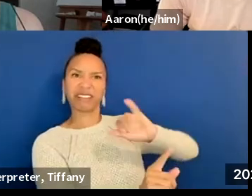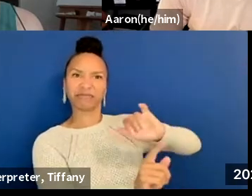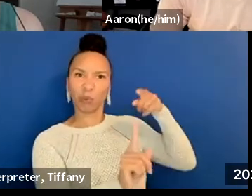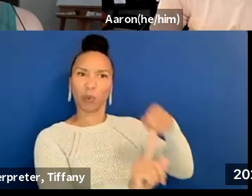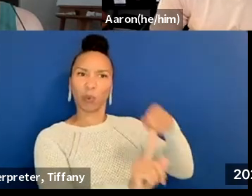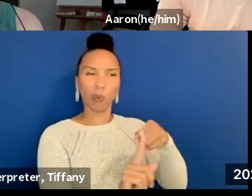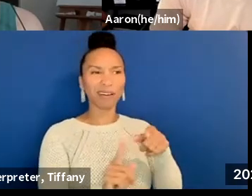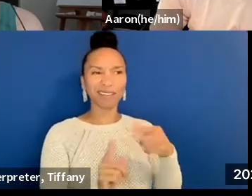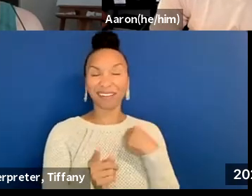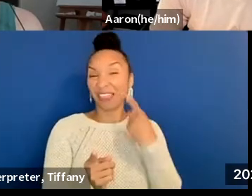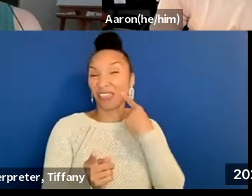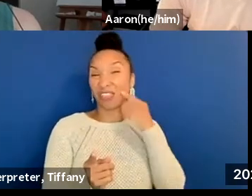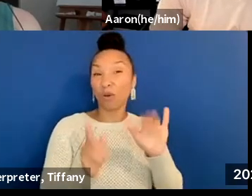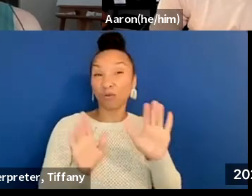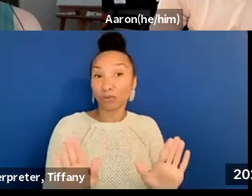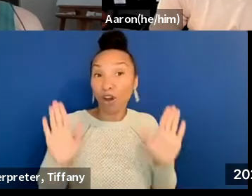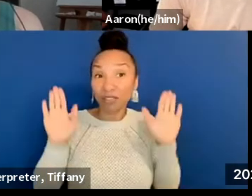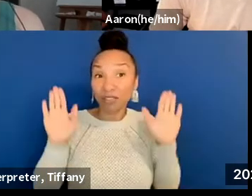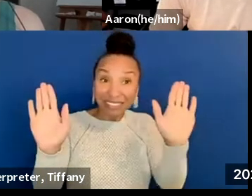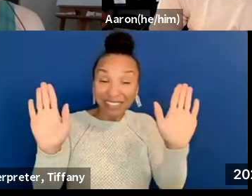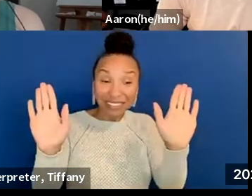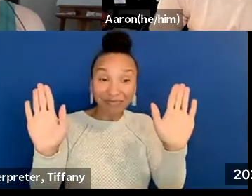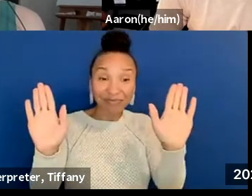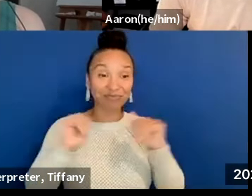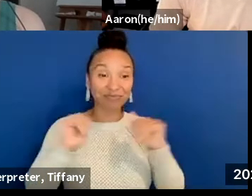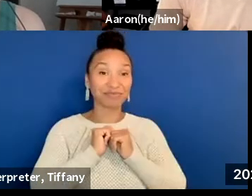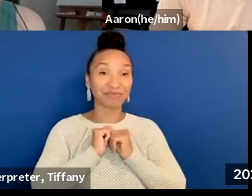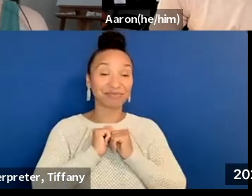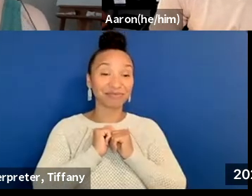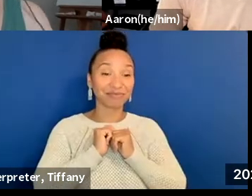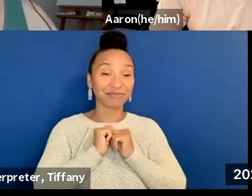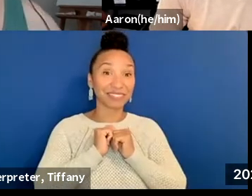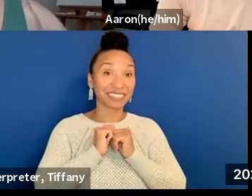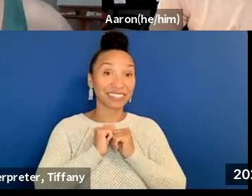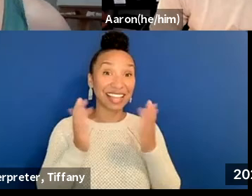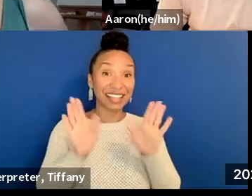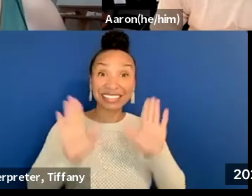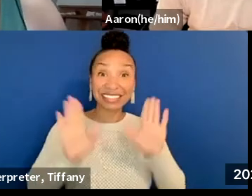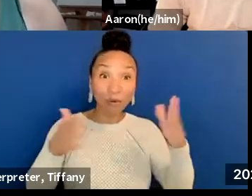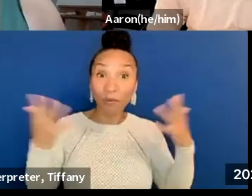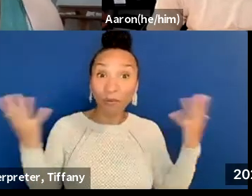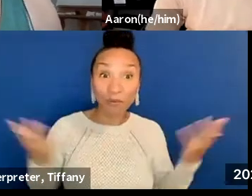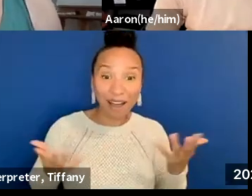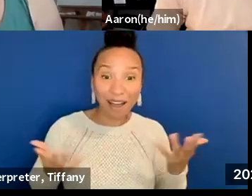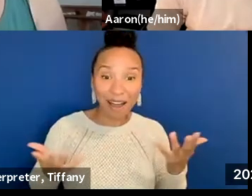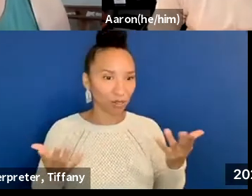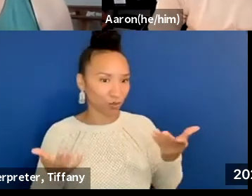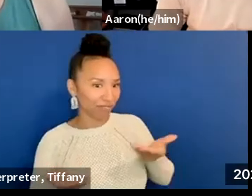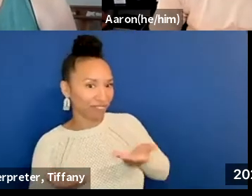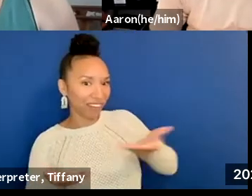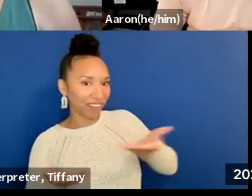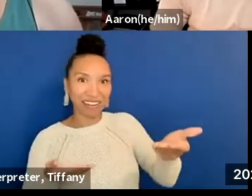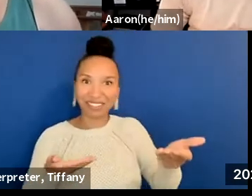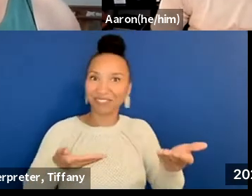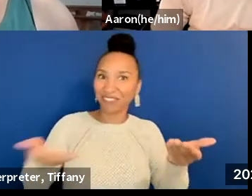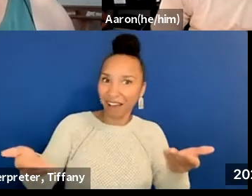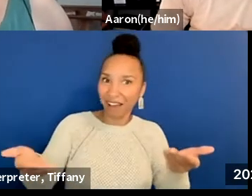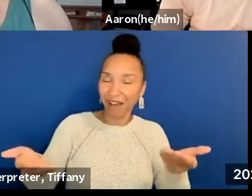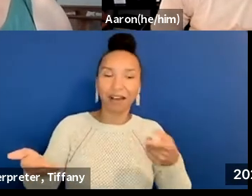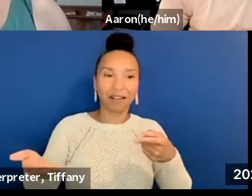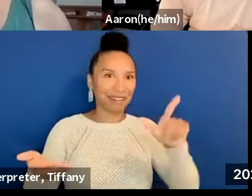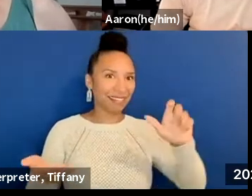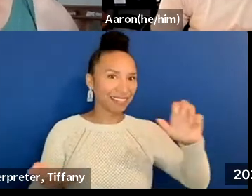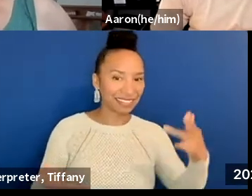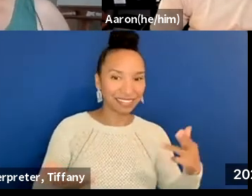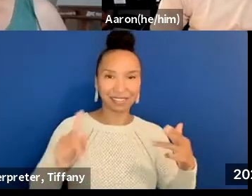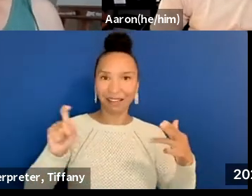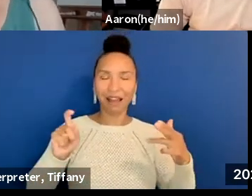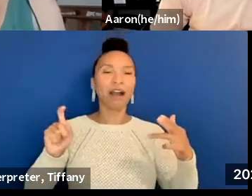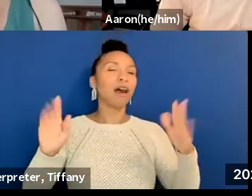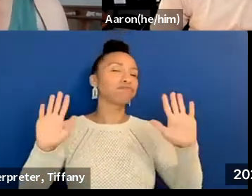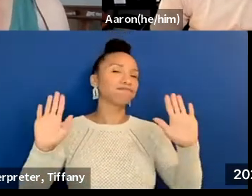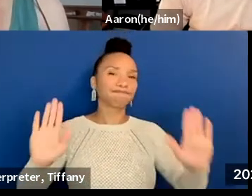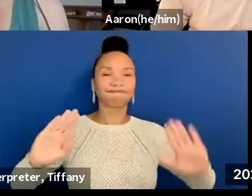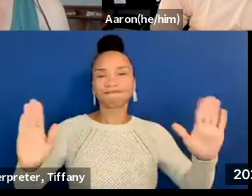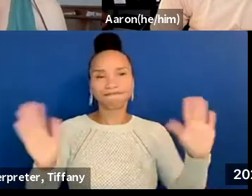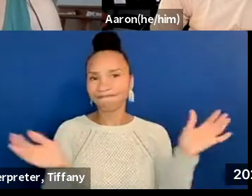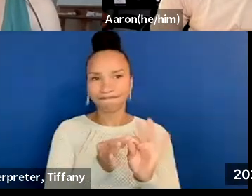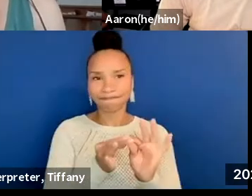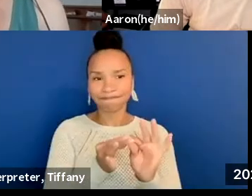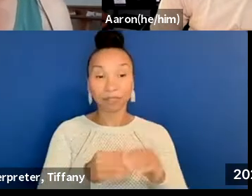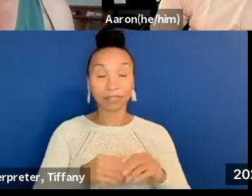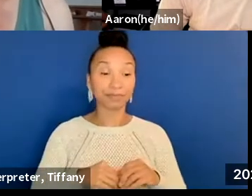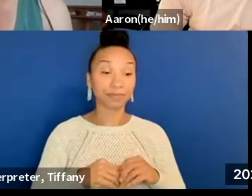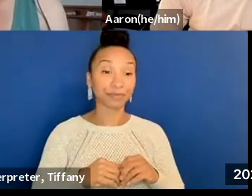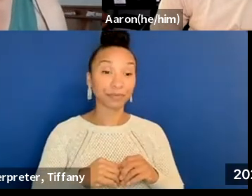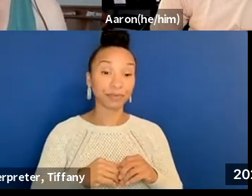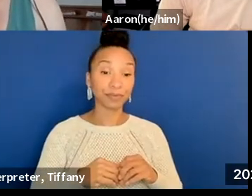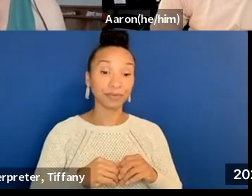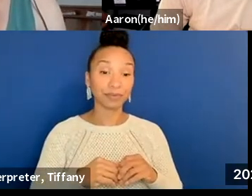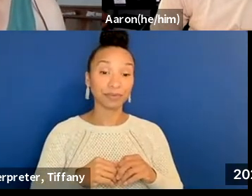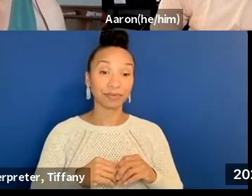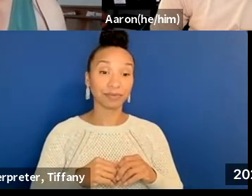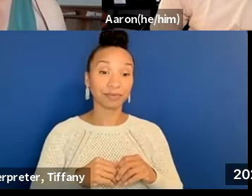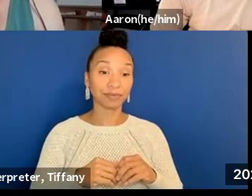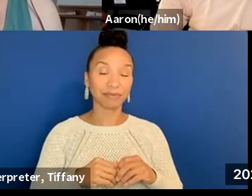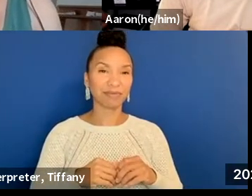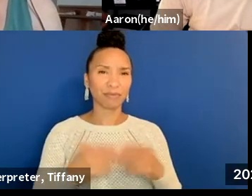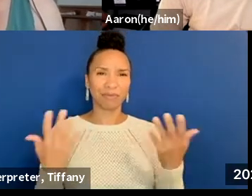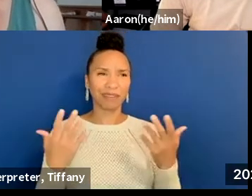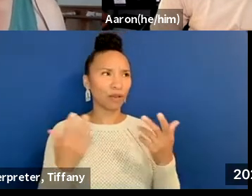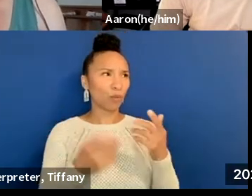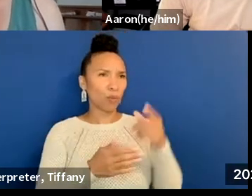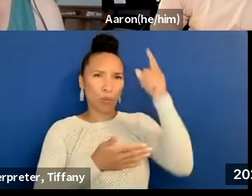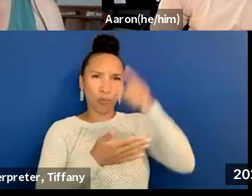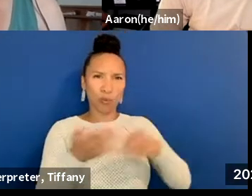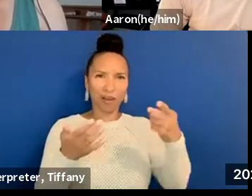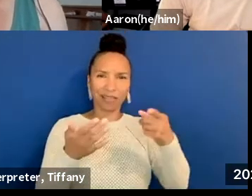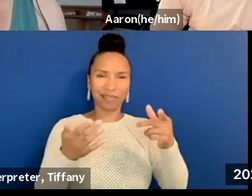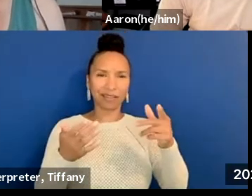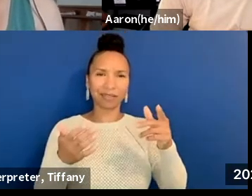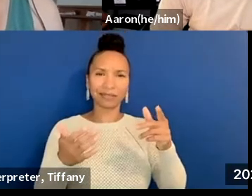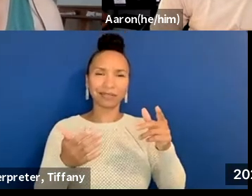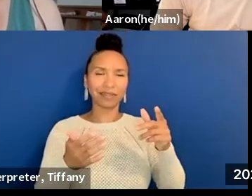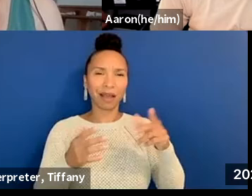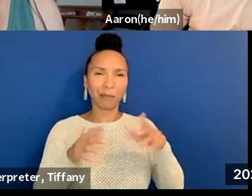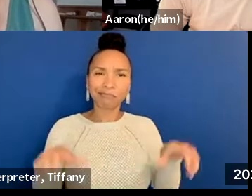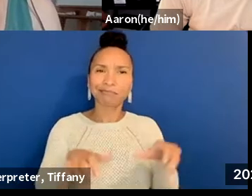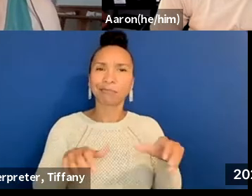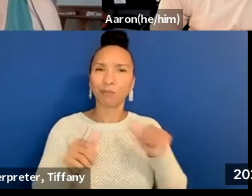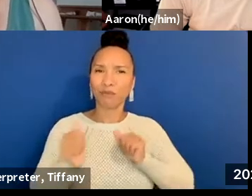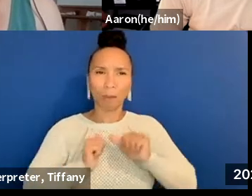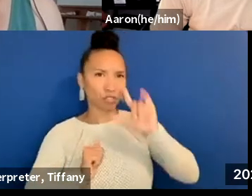Benjamin (they/them/elle): Was that we didn't also exactly know how performance would land in the space and then X carried it off in such a really brilliant way that I think also models in and of itself a lot of access, which I am just like internally grateful to X for for you.